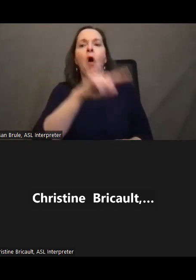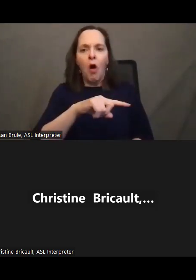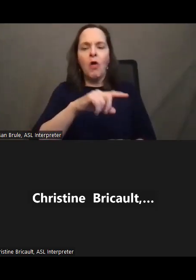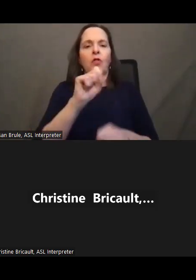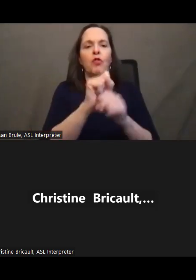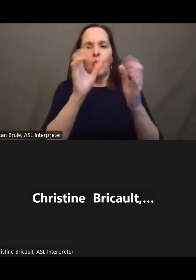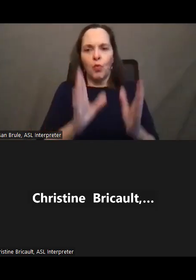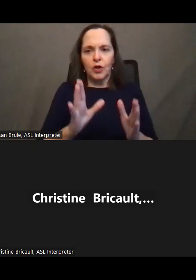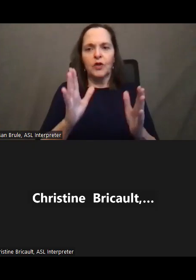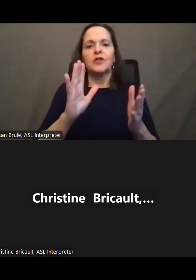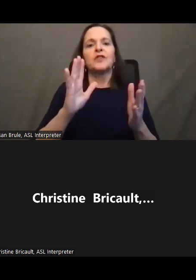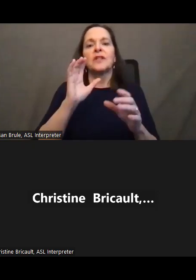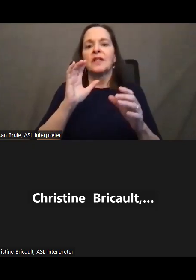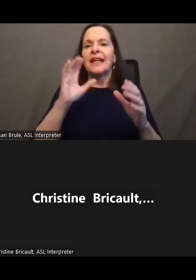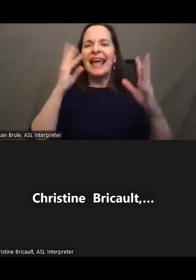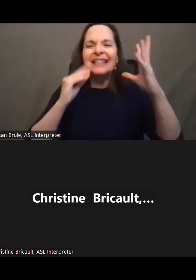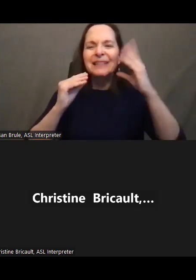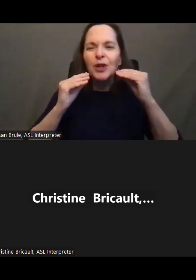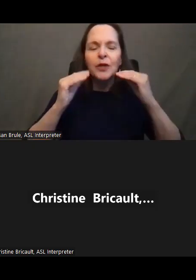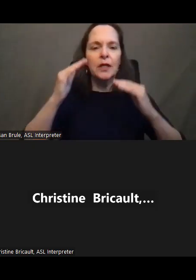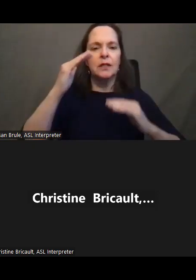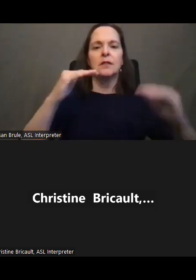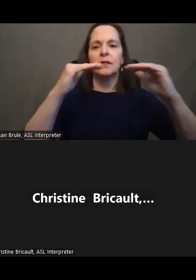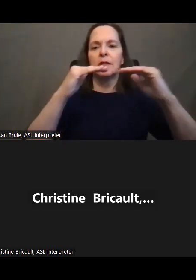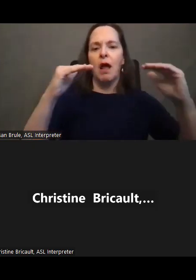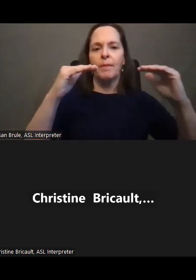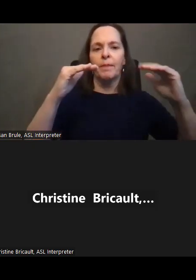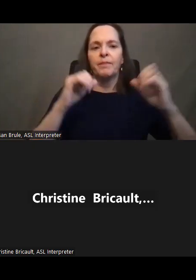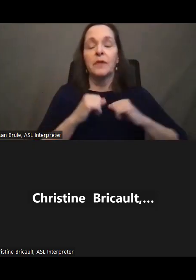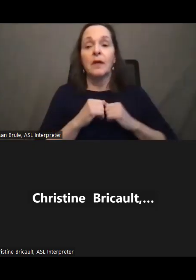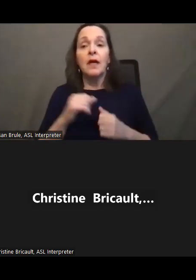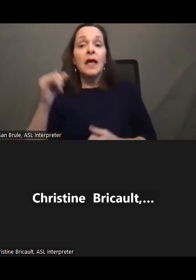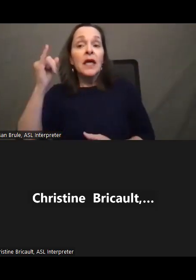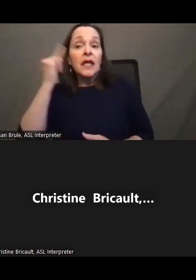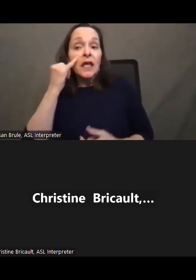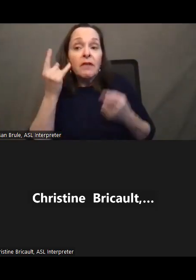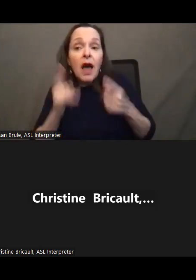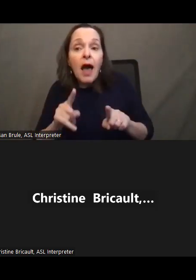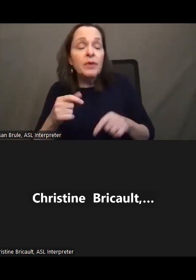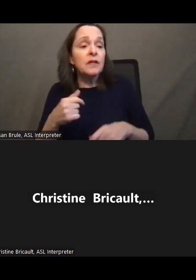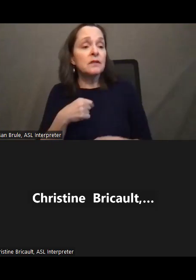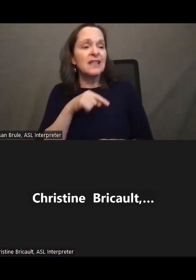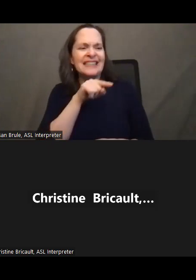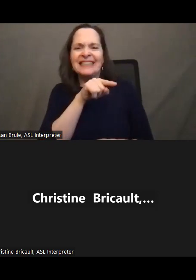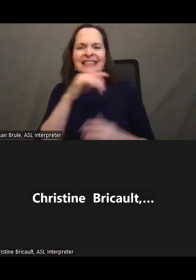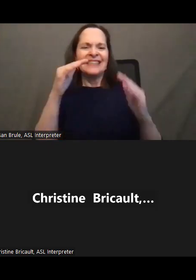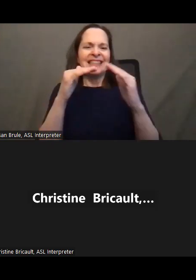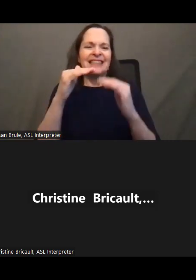It also, discrimination is going to include failure to provide reasonable accommodations to otherwise qualified employees.